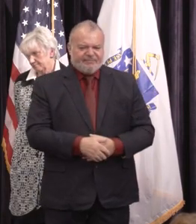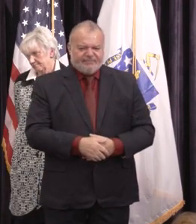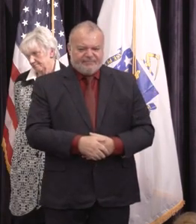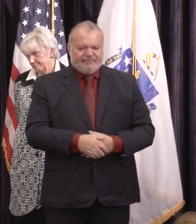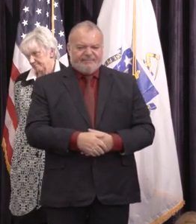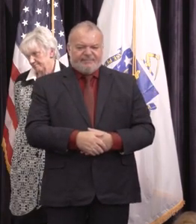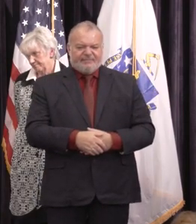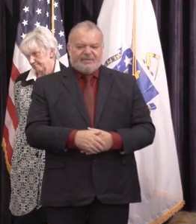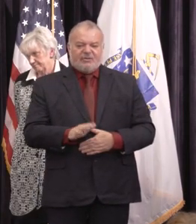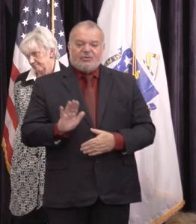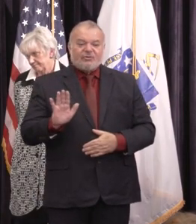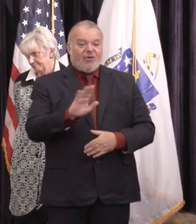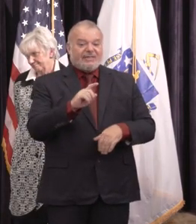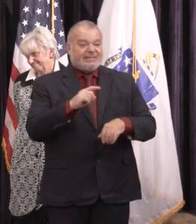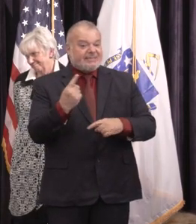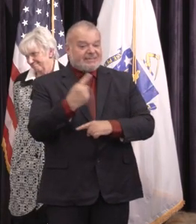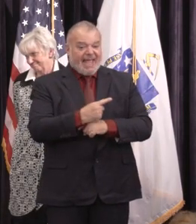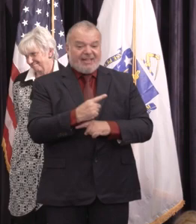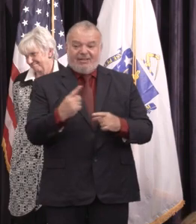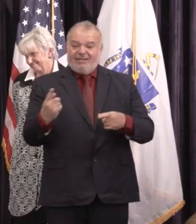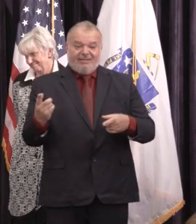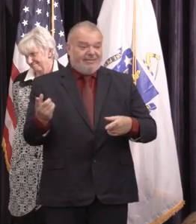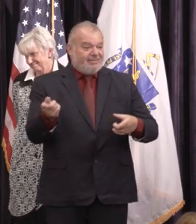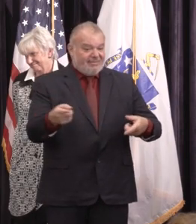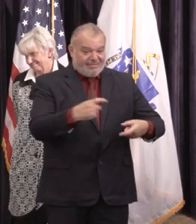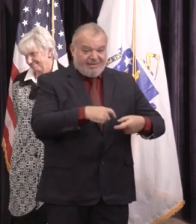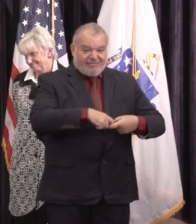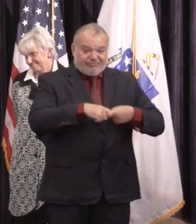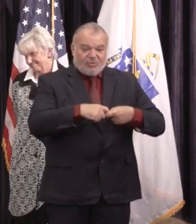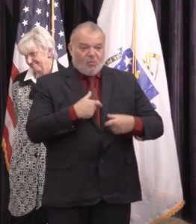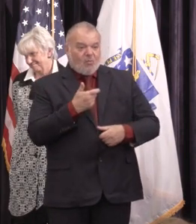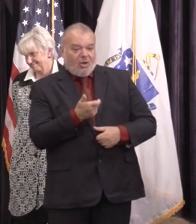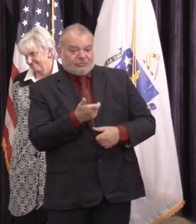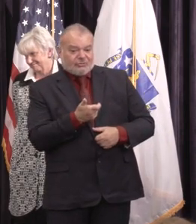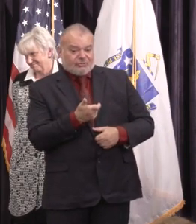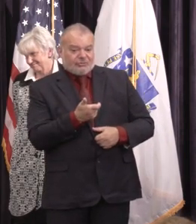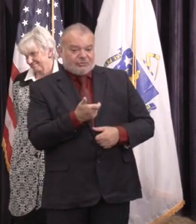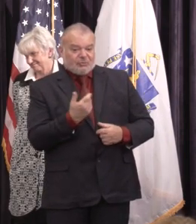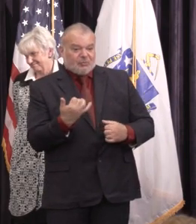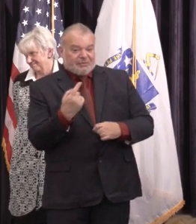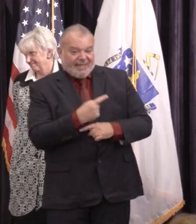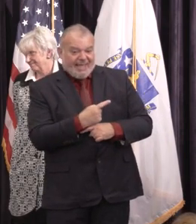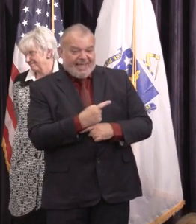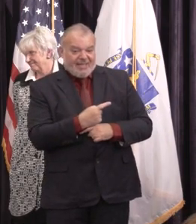us here today and for today's announce. And please welcome our next speaker Colleen Holmes,